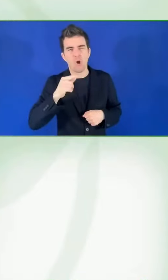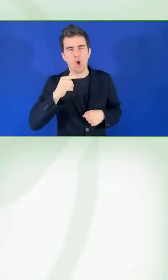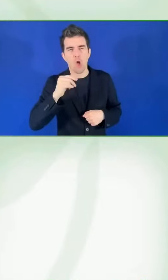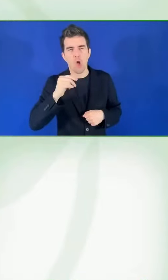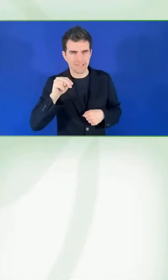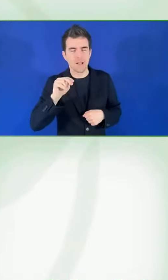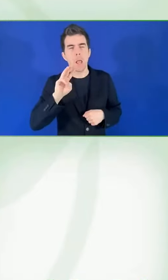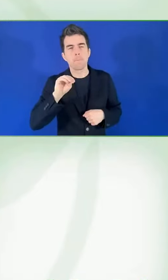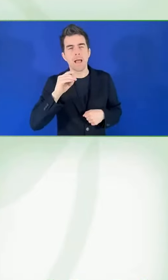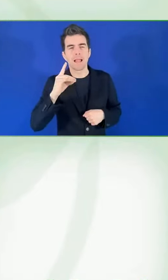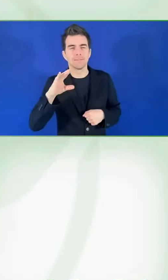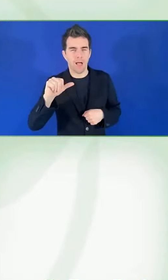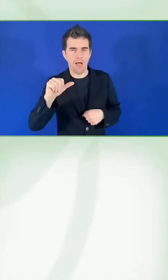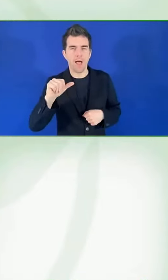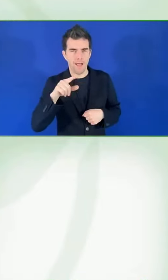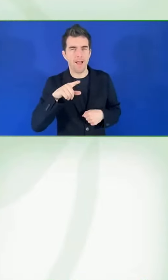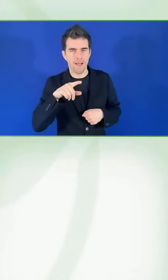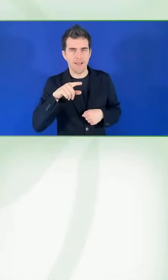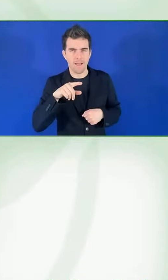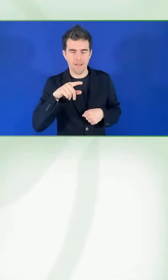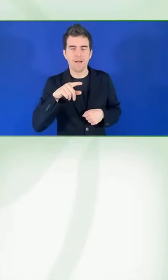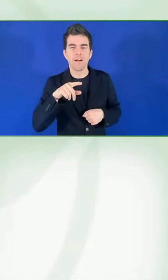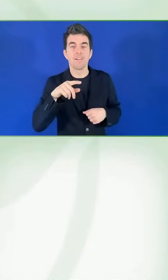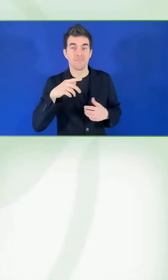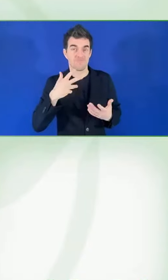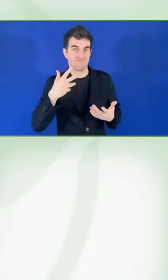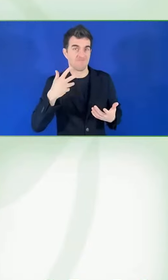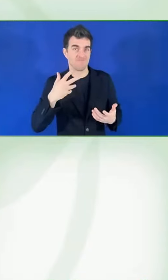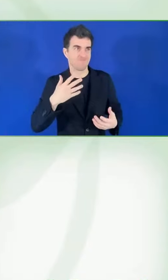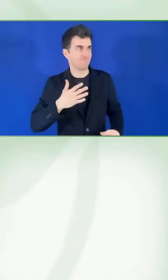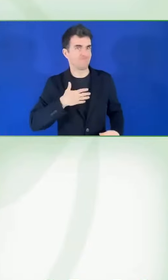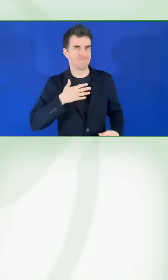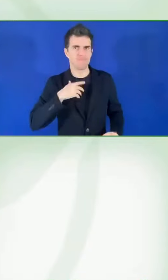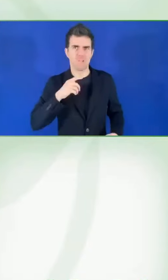Virgin media were our first sponsor.